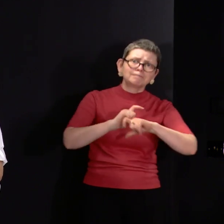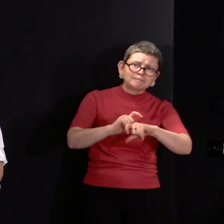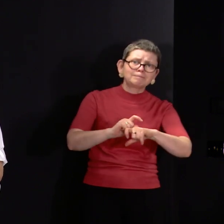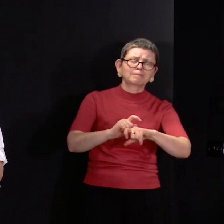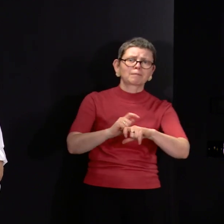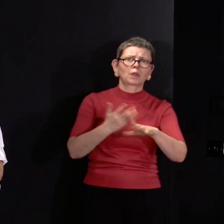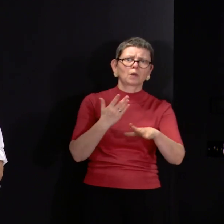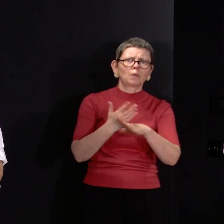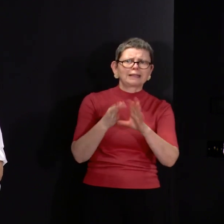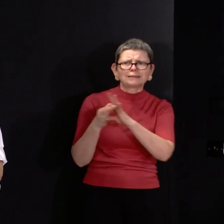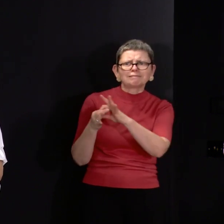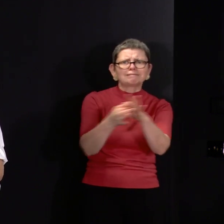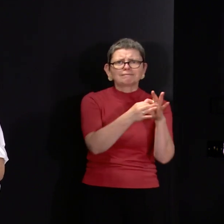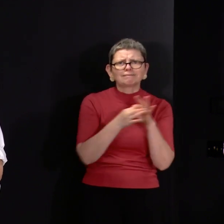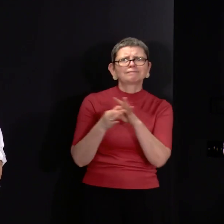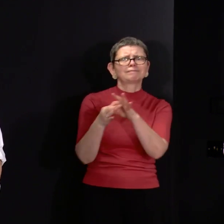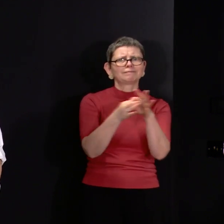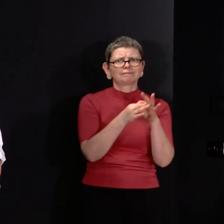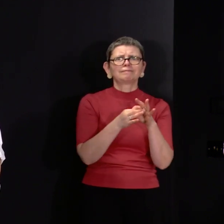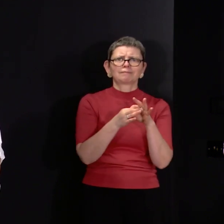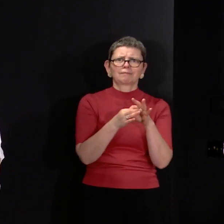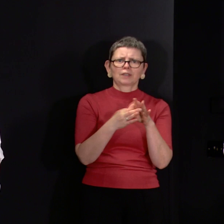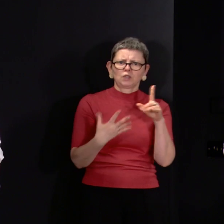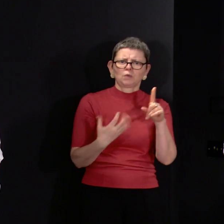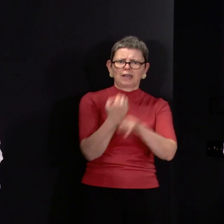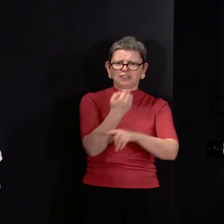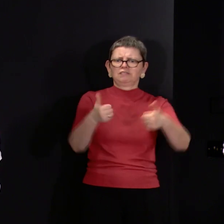during this emergency. It is a shared mission for everyone in Scotland to